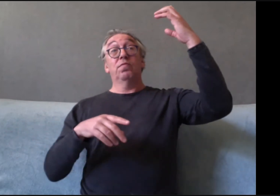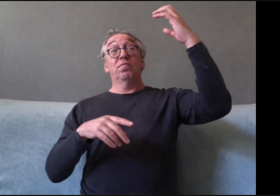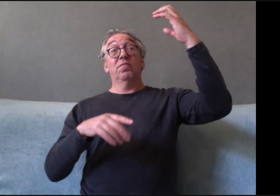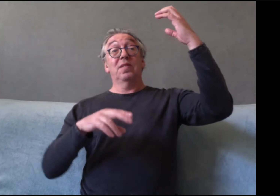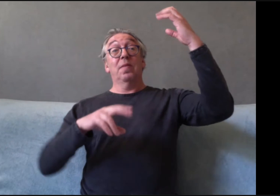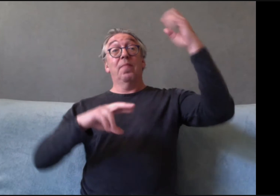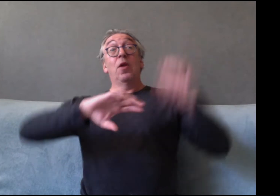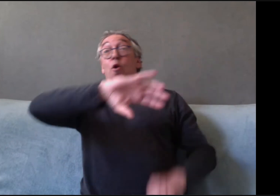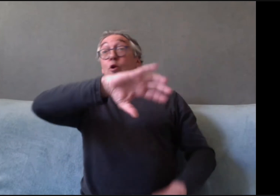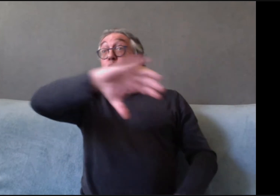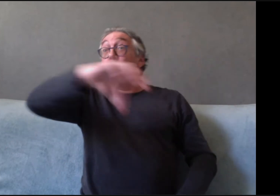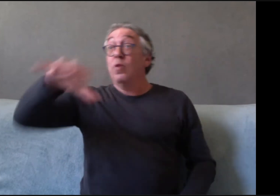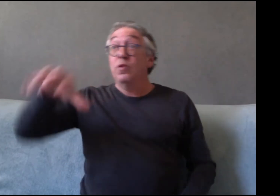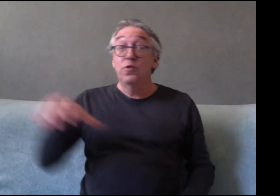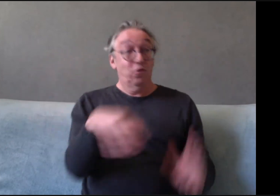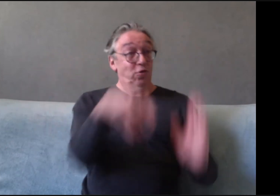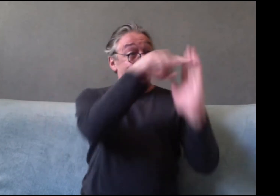to apply for persons with disabilities.